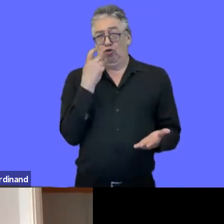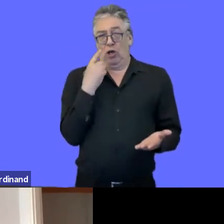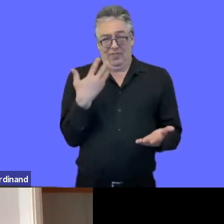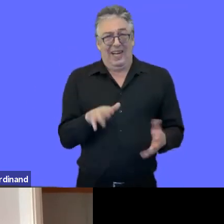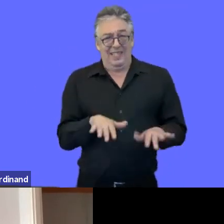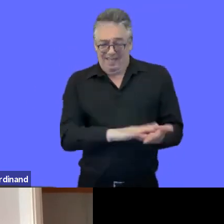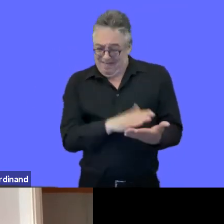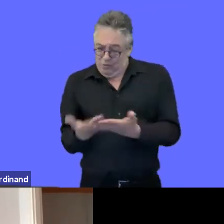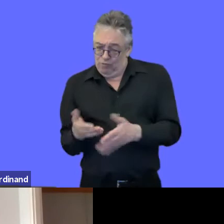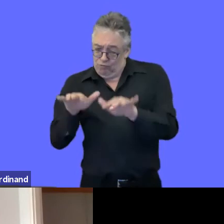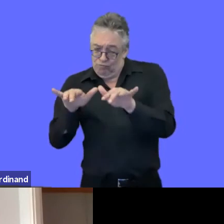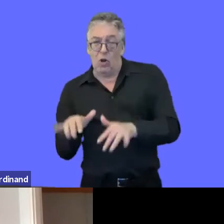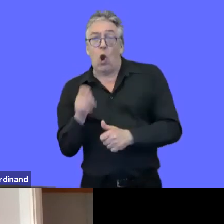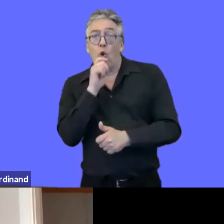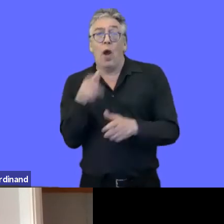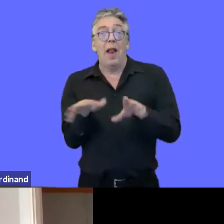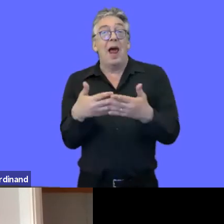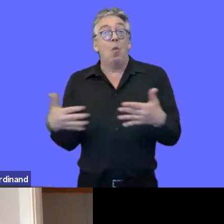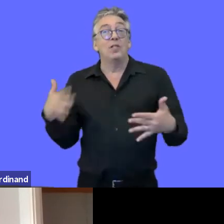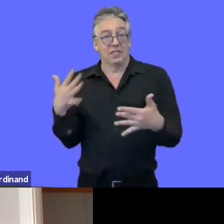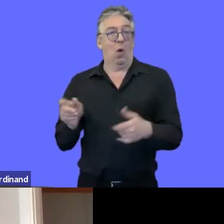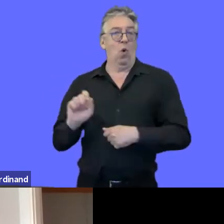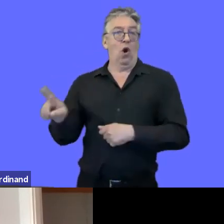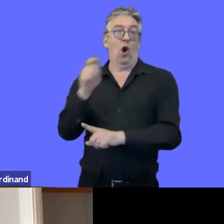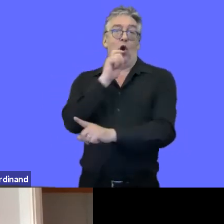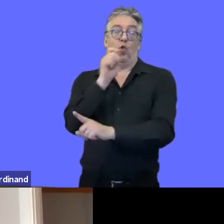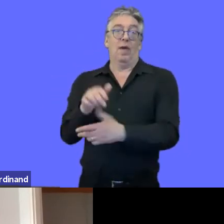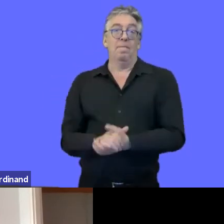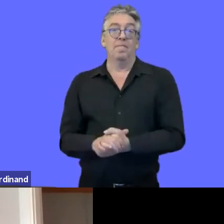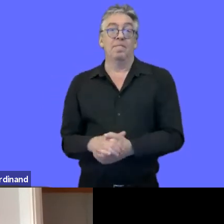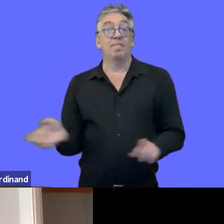The committee required the government to send a follow-up report within a year